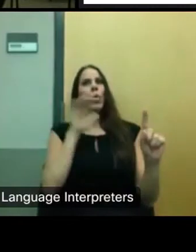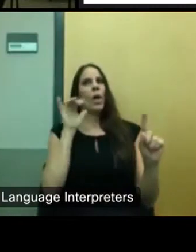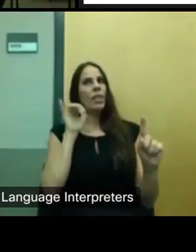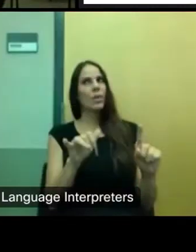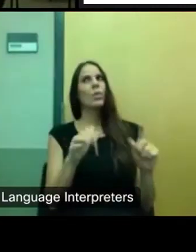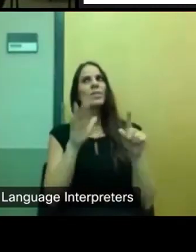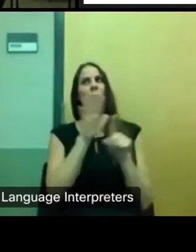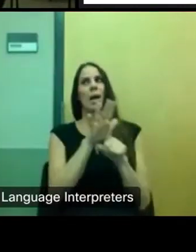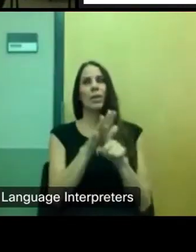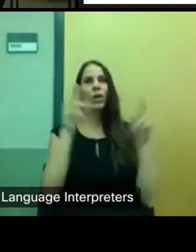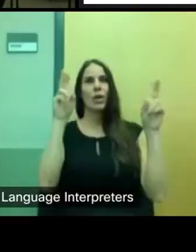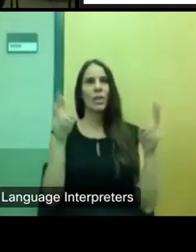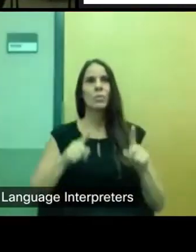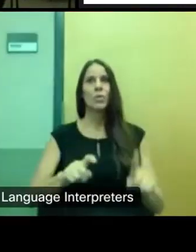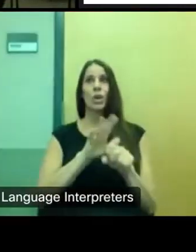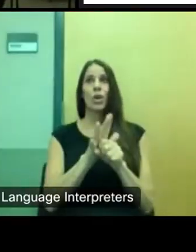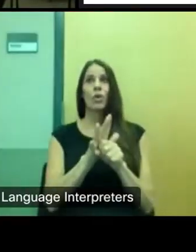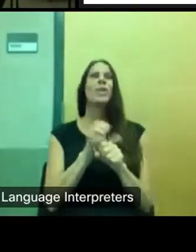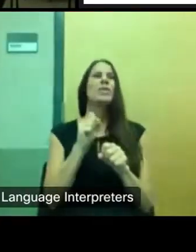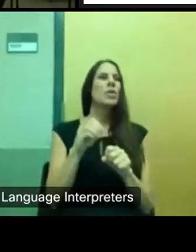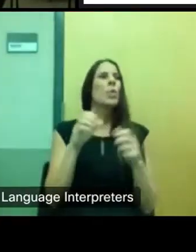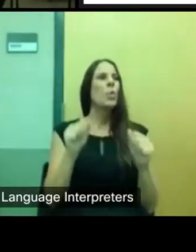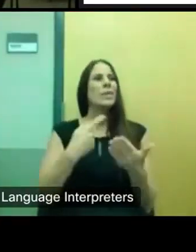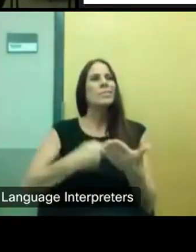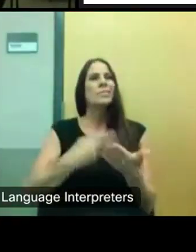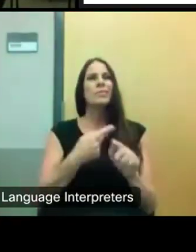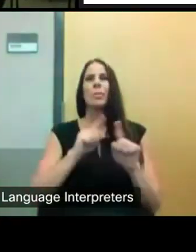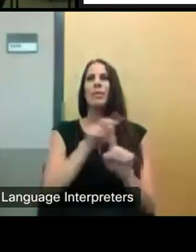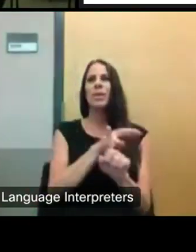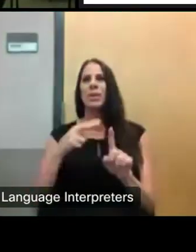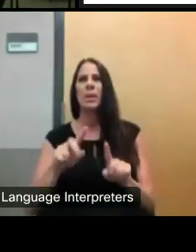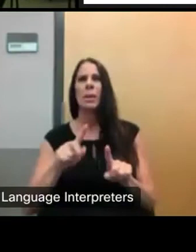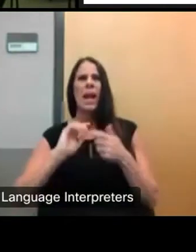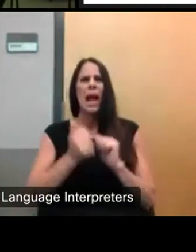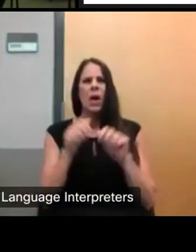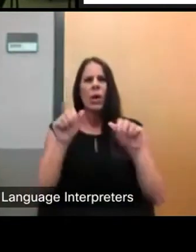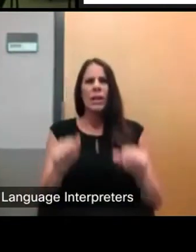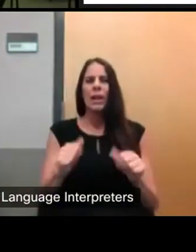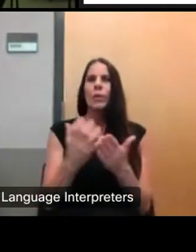I mean, you come into this from pretty different angles probably. But like, how do you think about the ways? We can make the most of social media and service